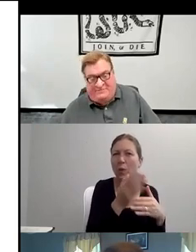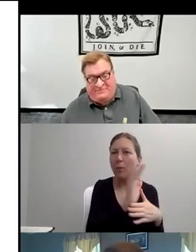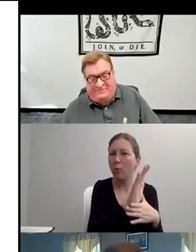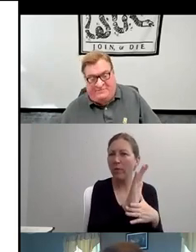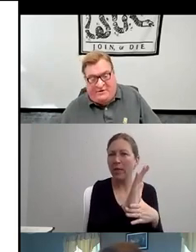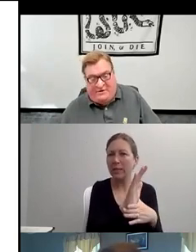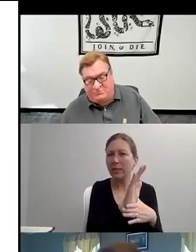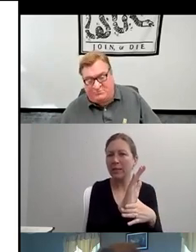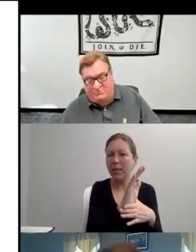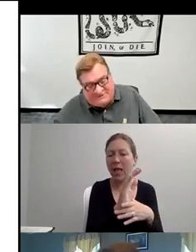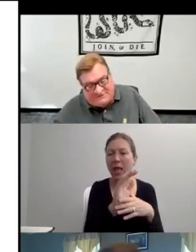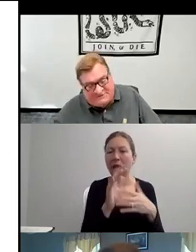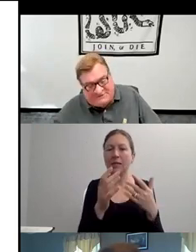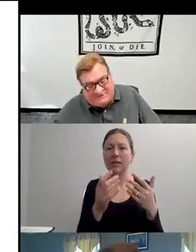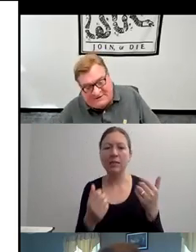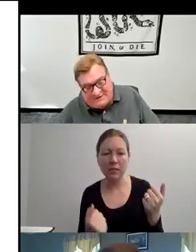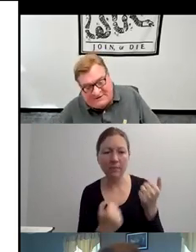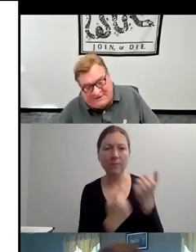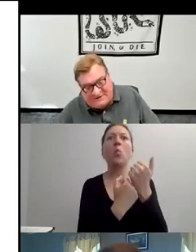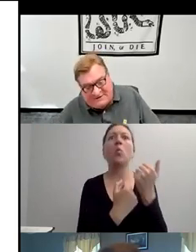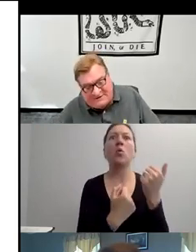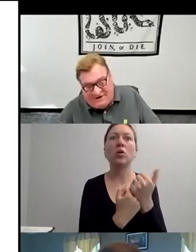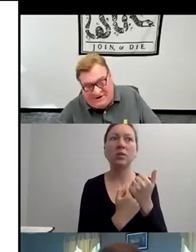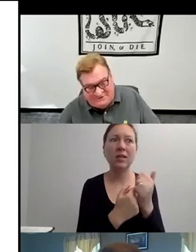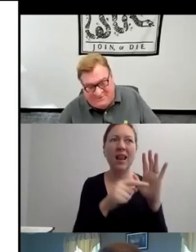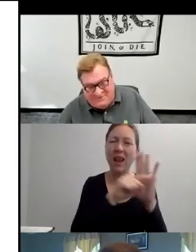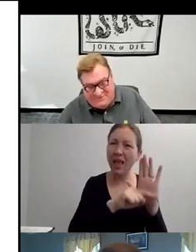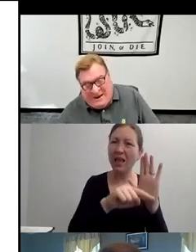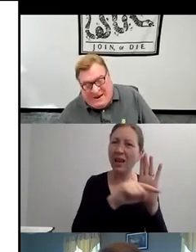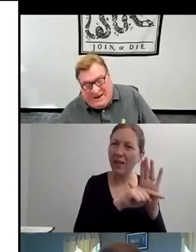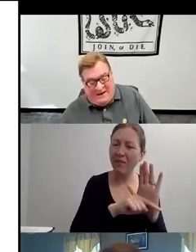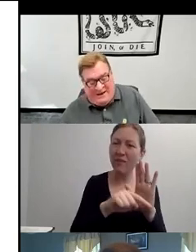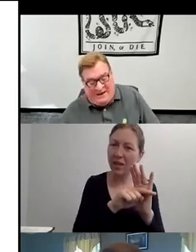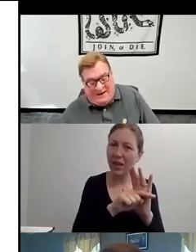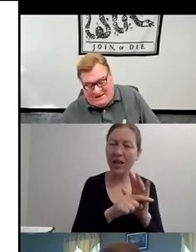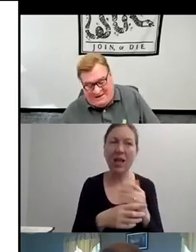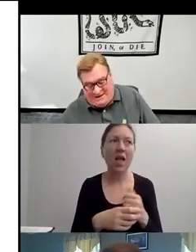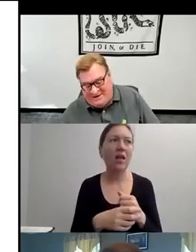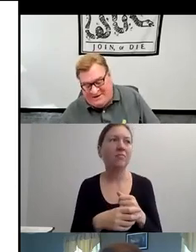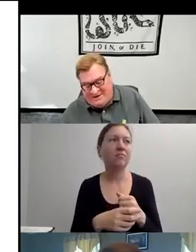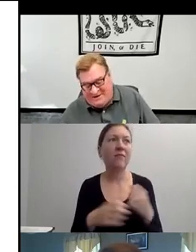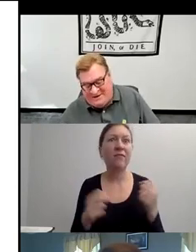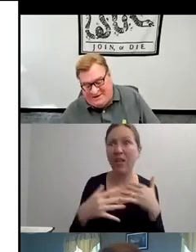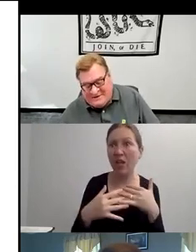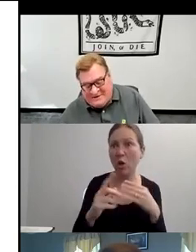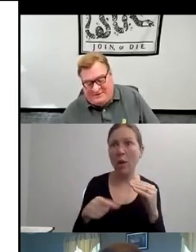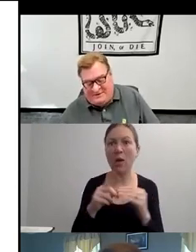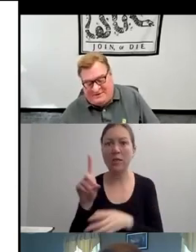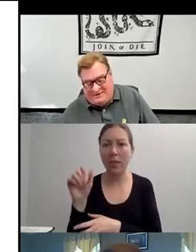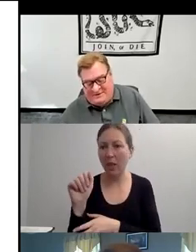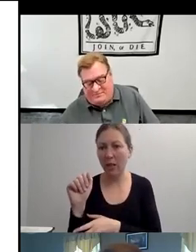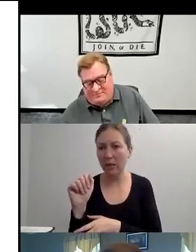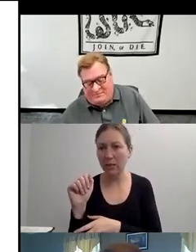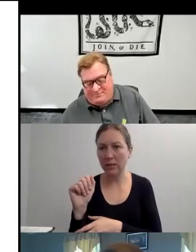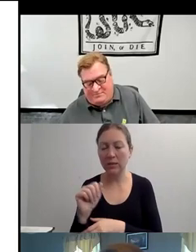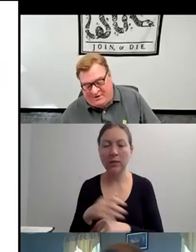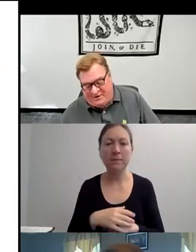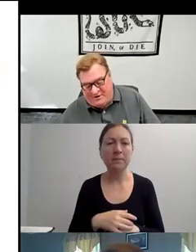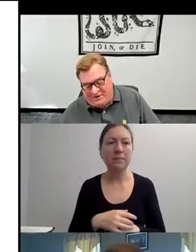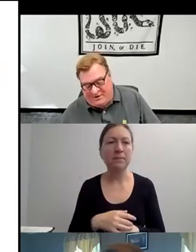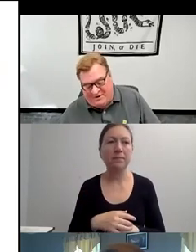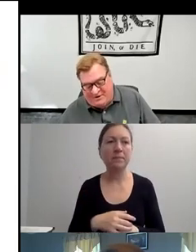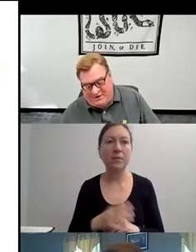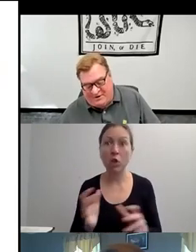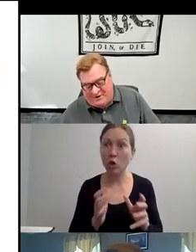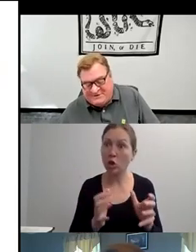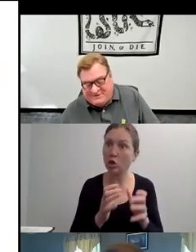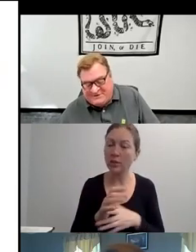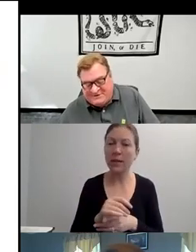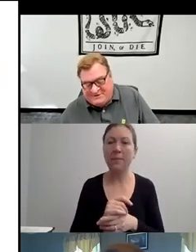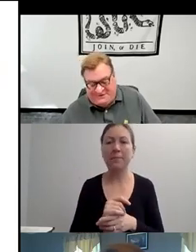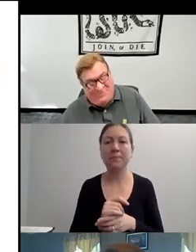SO THAT'S HOW POWERFUL THESE PRESENTATIONS IN HOLLYWOOD CAN BE.